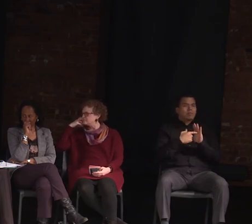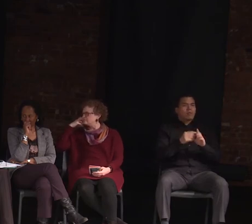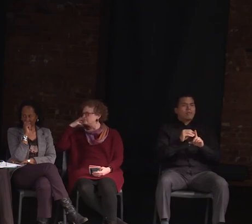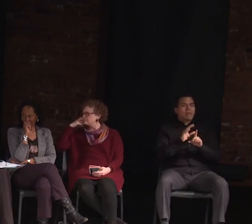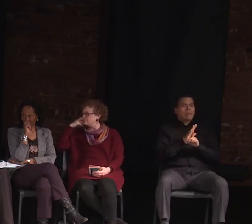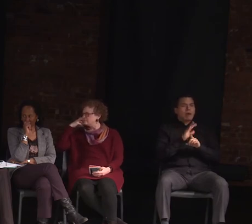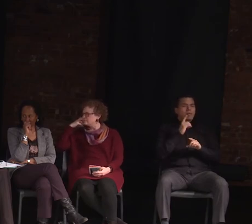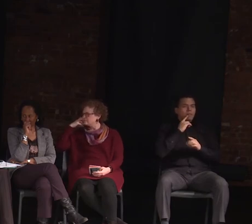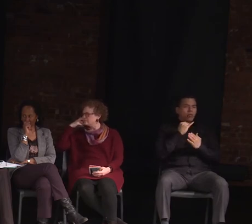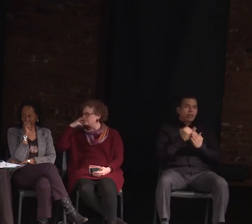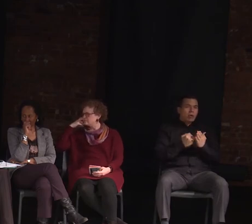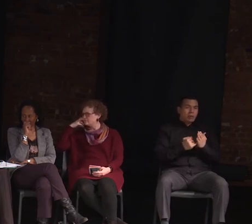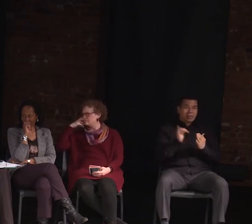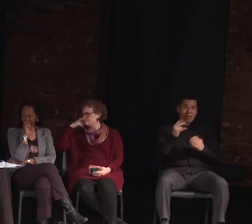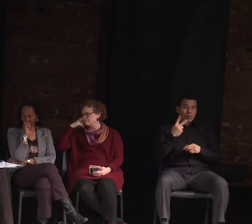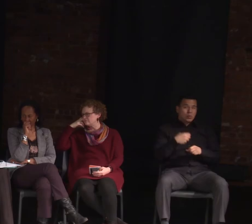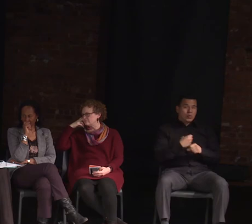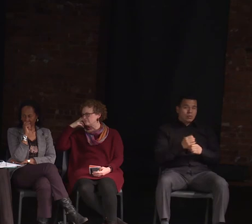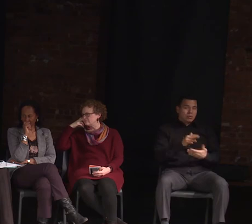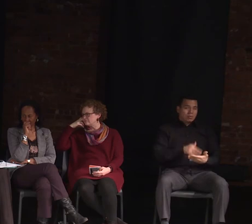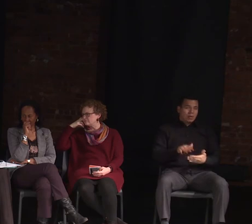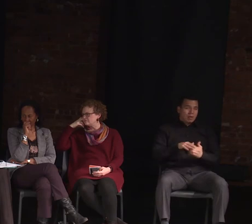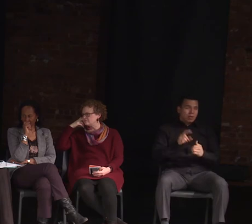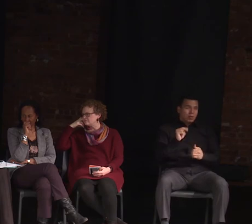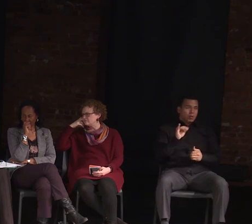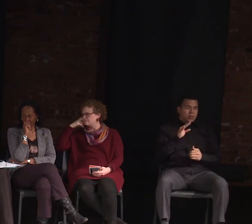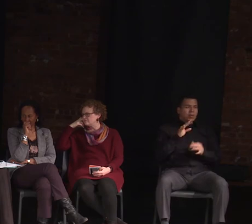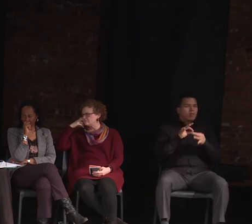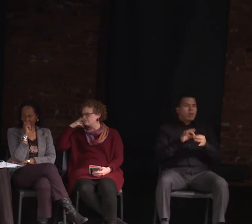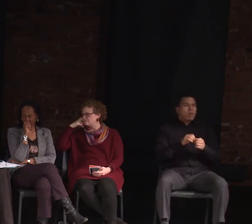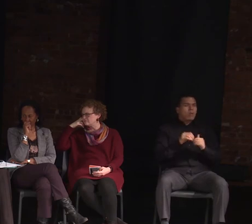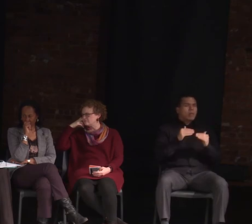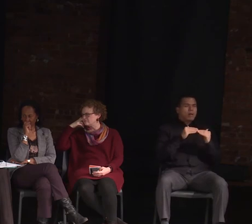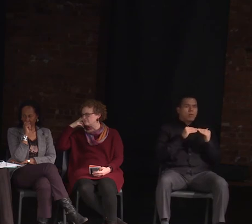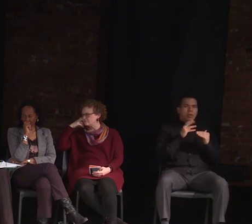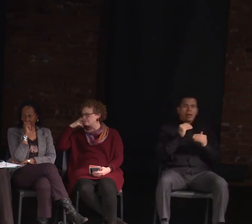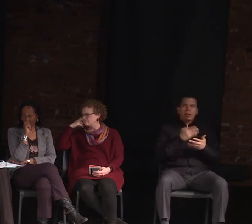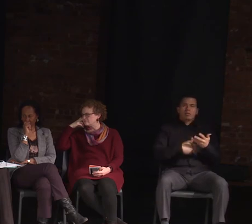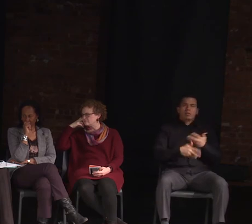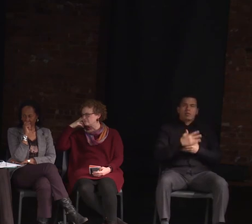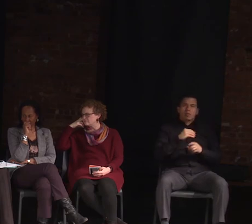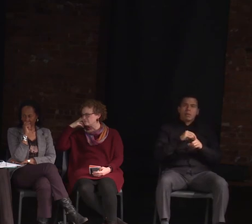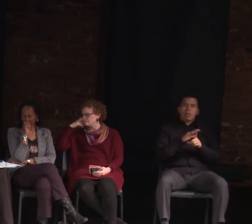years study of New York City in terms of equity, et cetera, related to social impact to the arts.